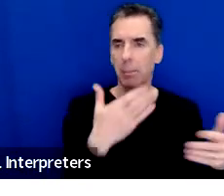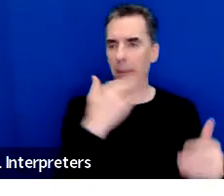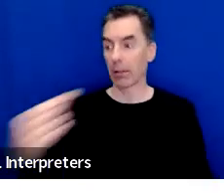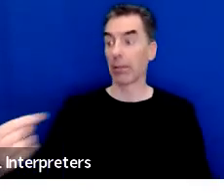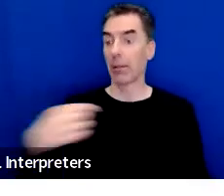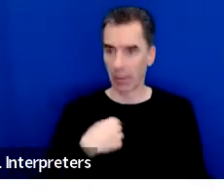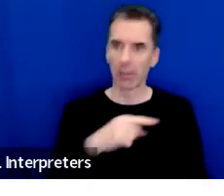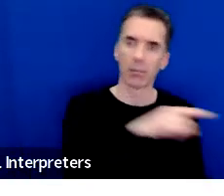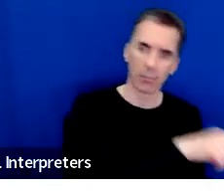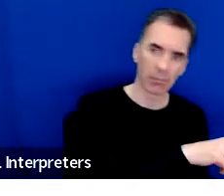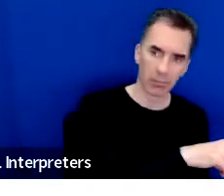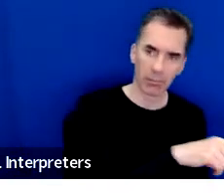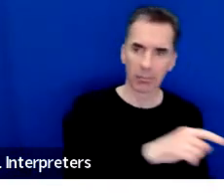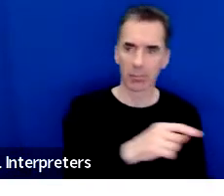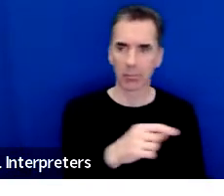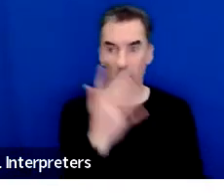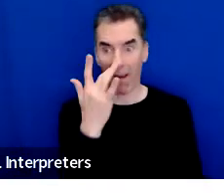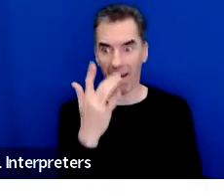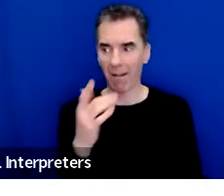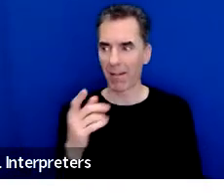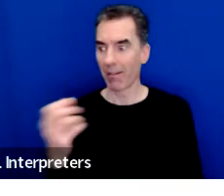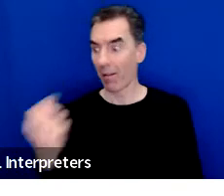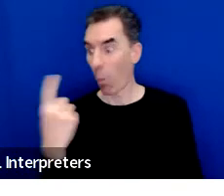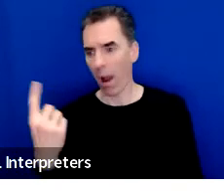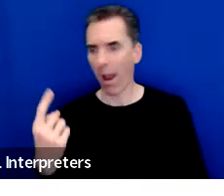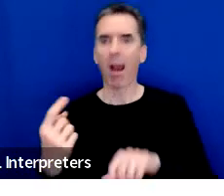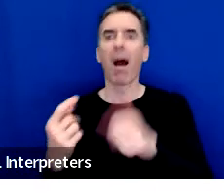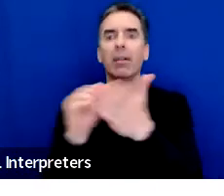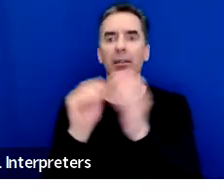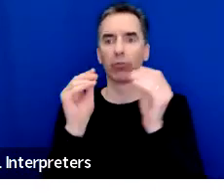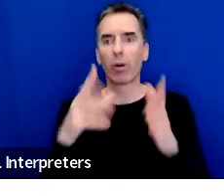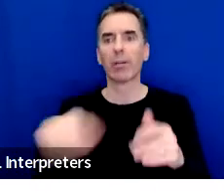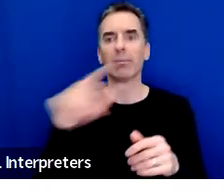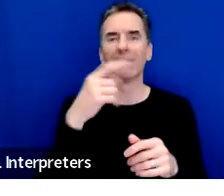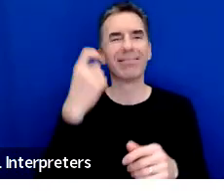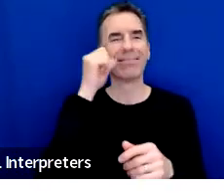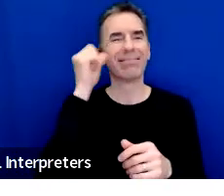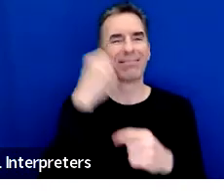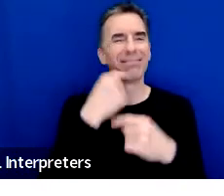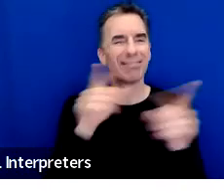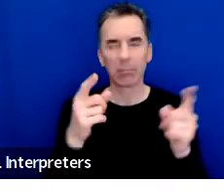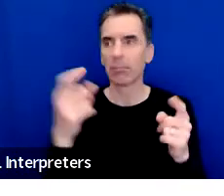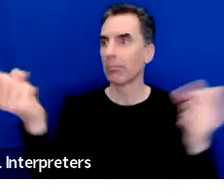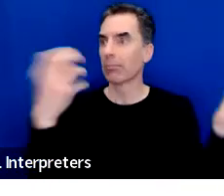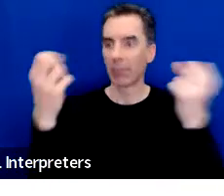I do have other titles from instructors since I made the announcement yesterday. So I want to send those all at the same time.